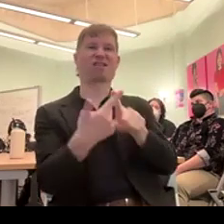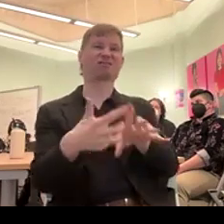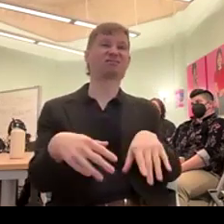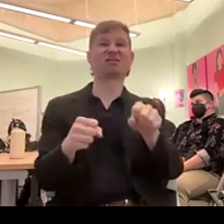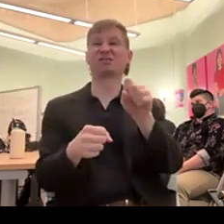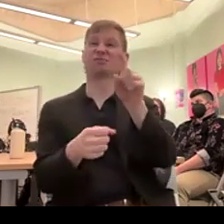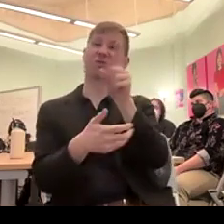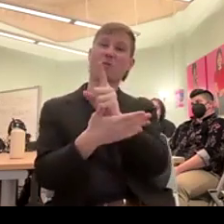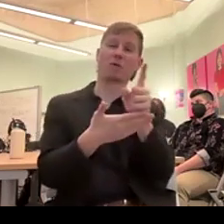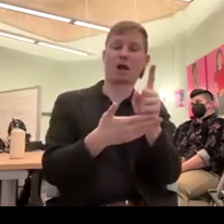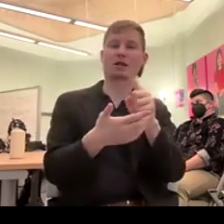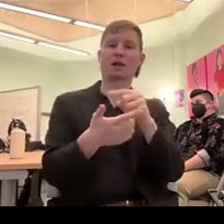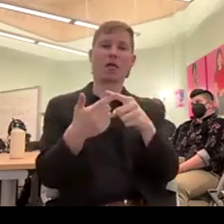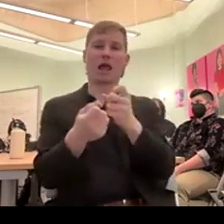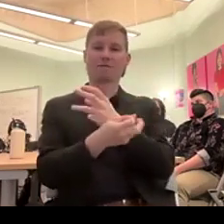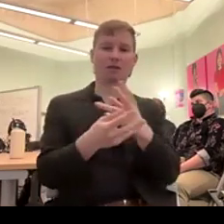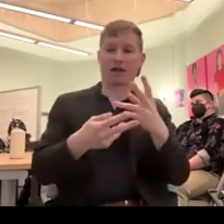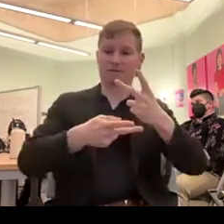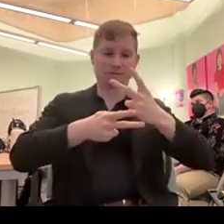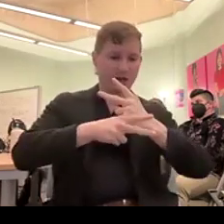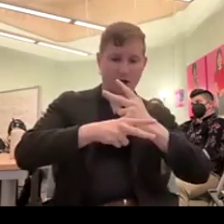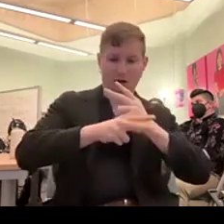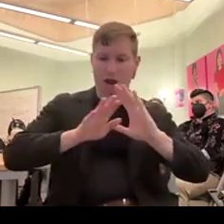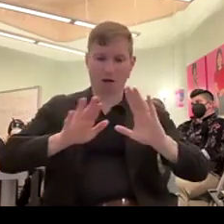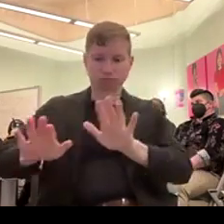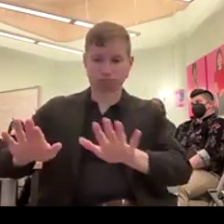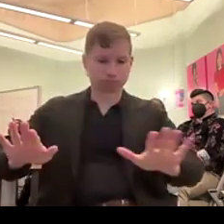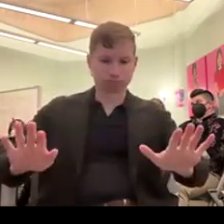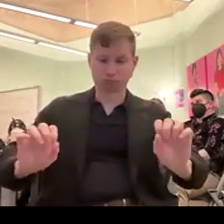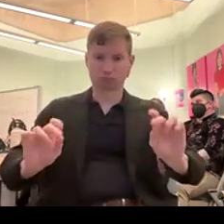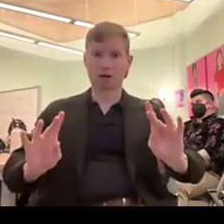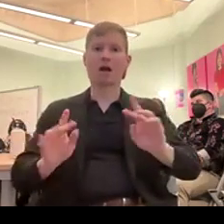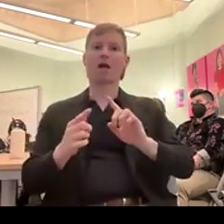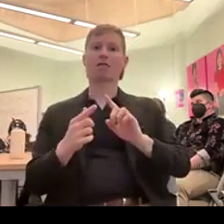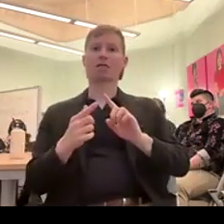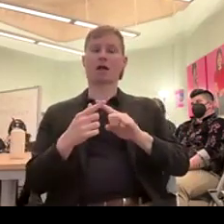to request accommodations. And then, it took maybe a week to just get them settled. And then